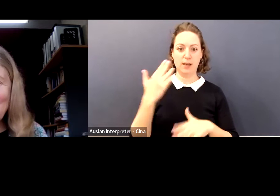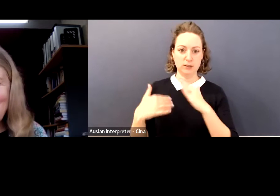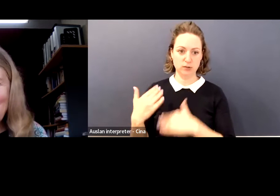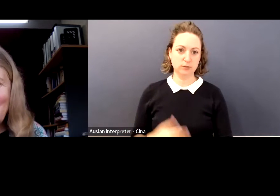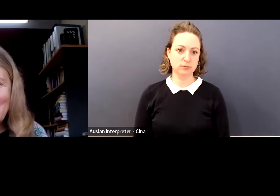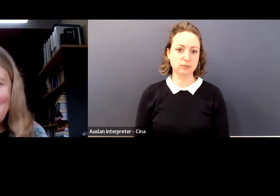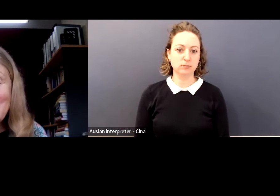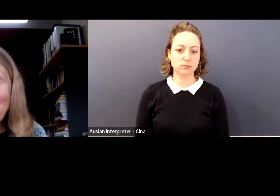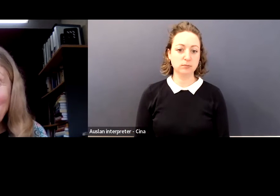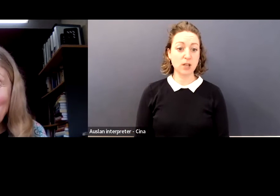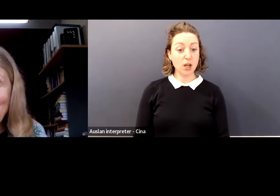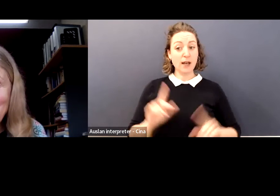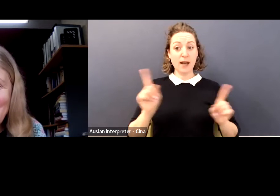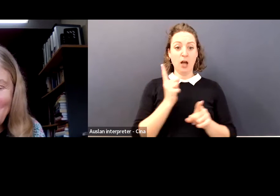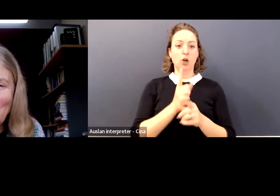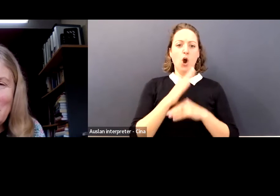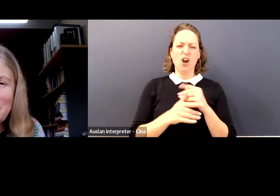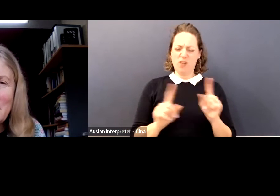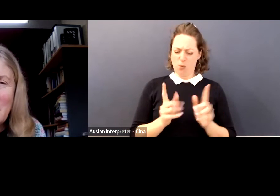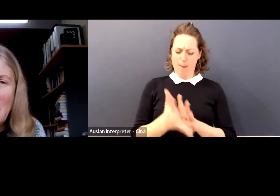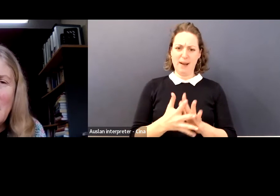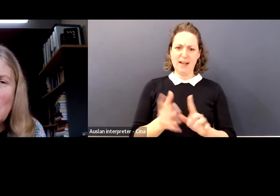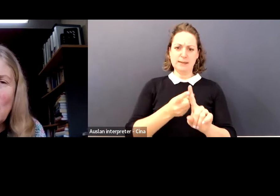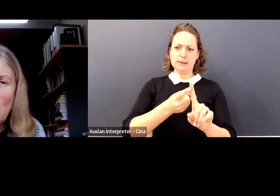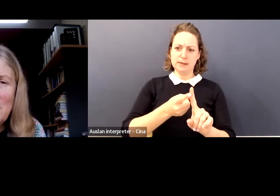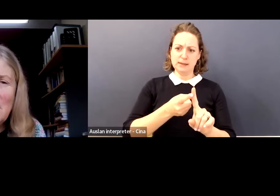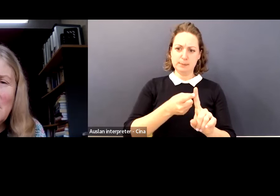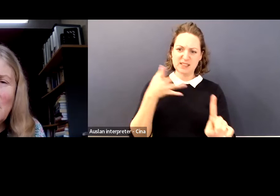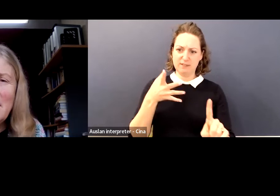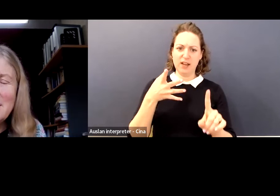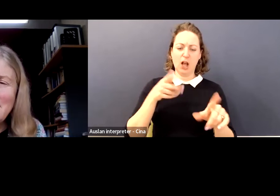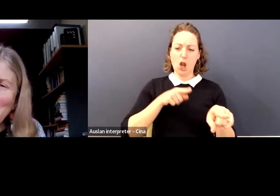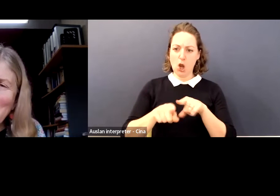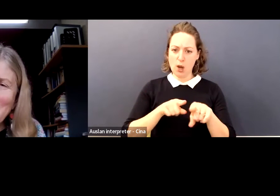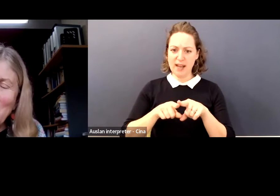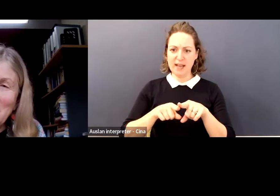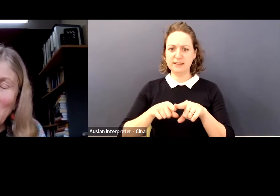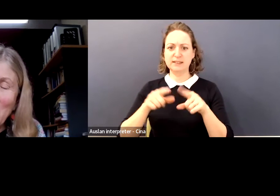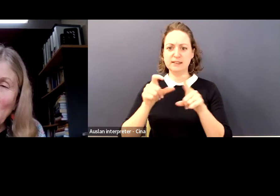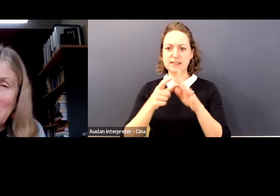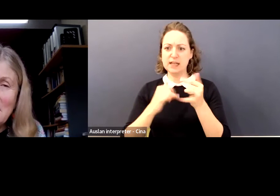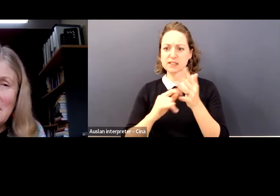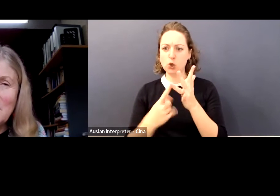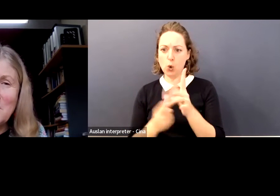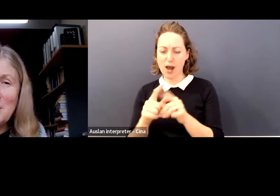do mean by specific learning disorder, we look at them as being, well, we consider them to be